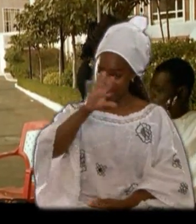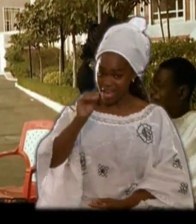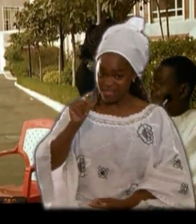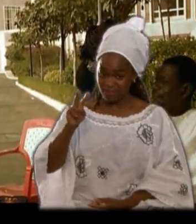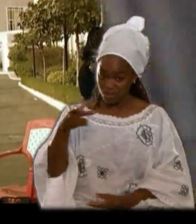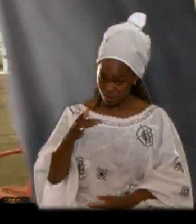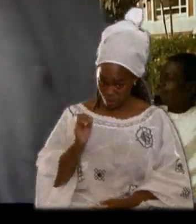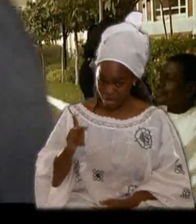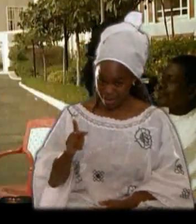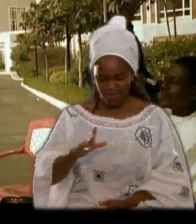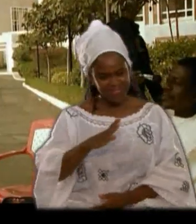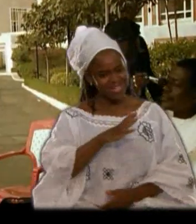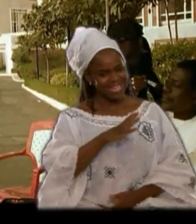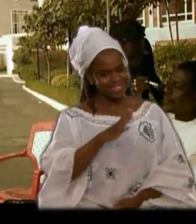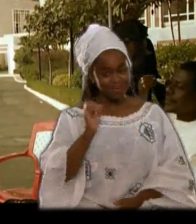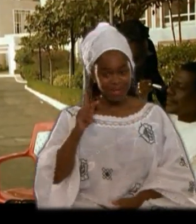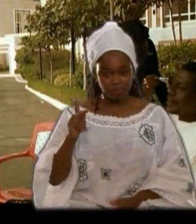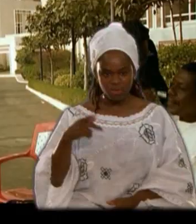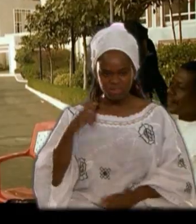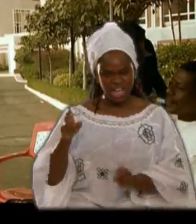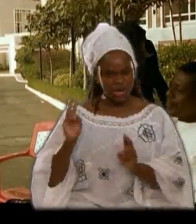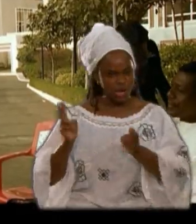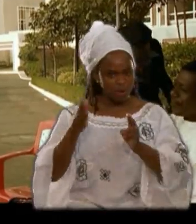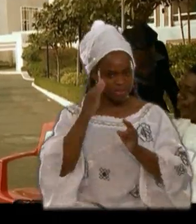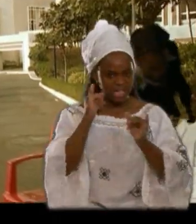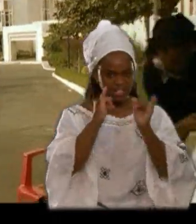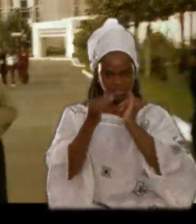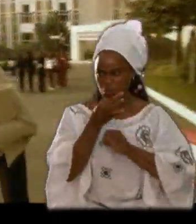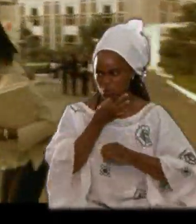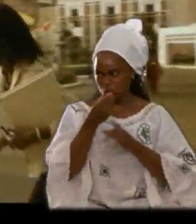OK. We've got to hurry because the interview's due to start right away. OK. No problem. Thank you.